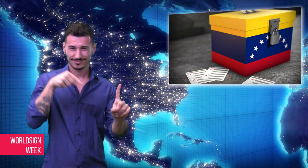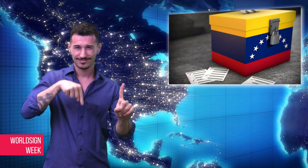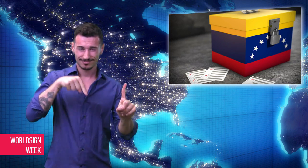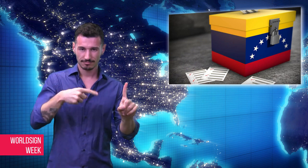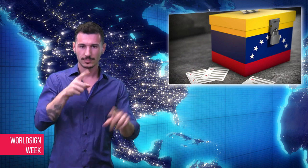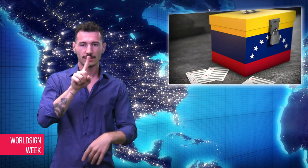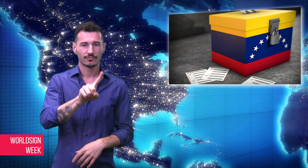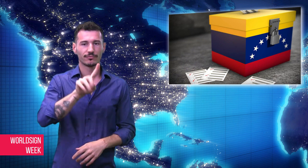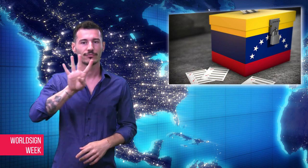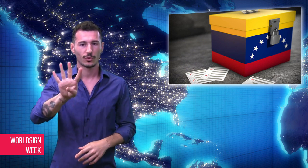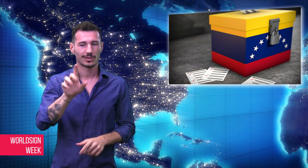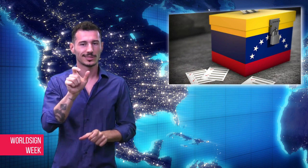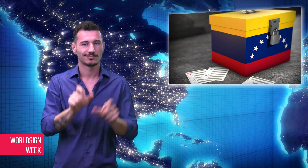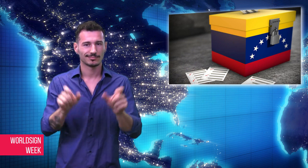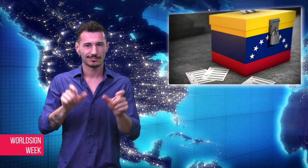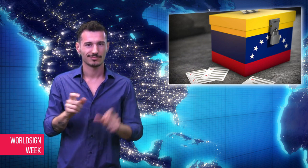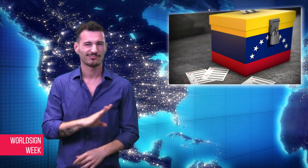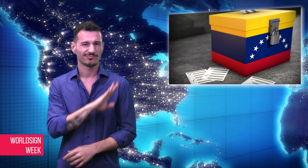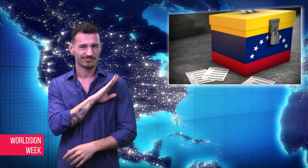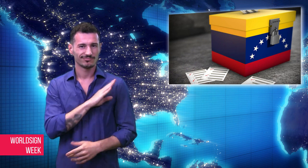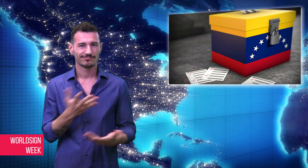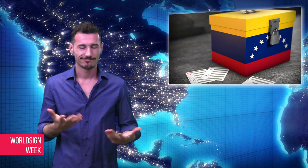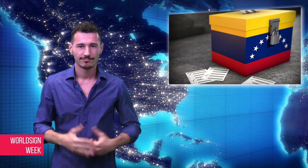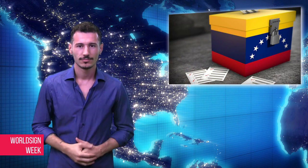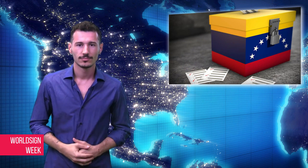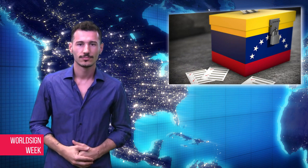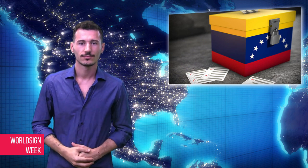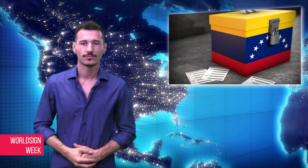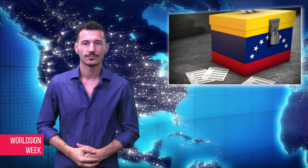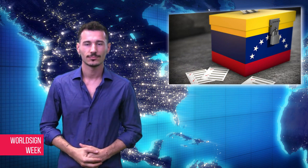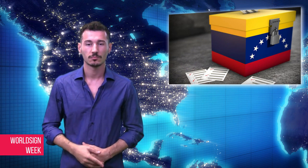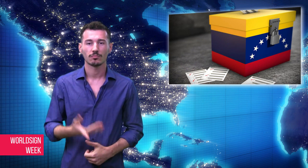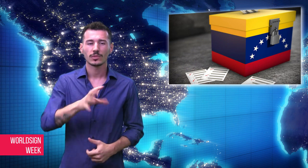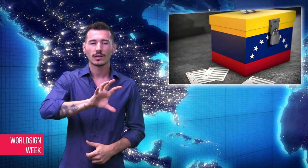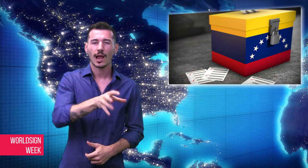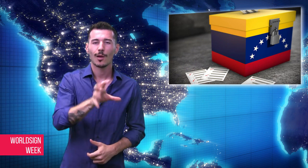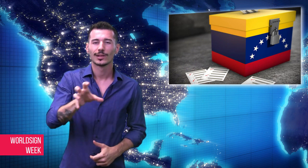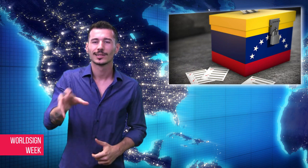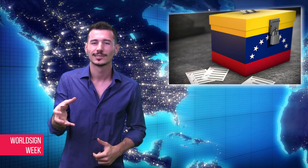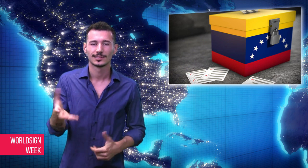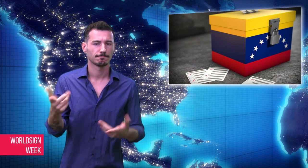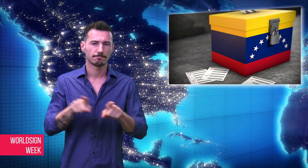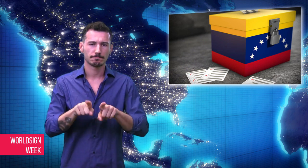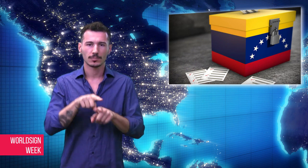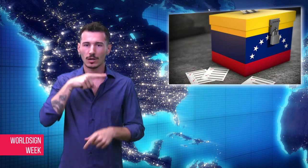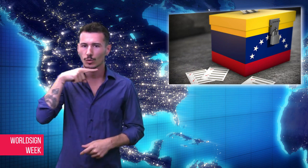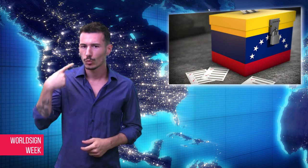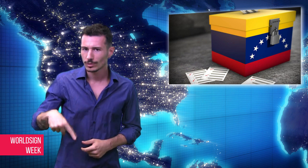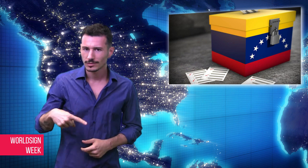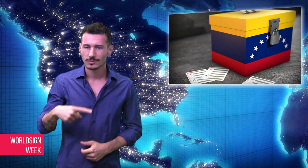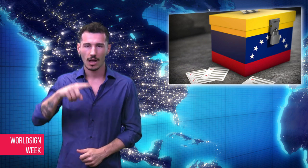vote. Countries including Russia, Cuba,